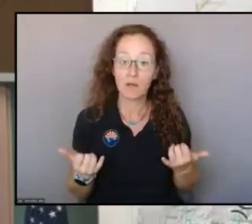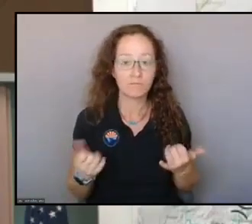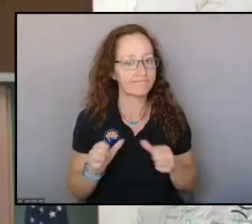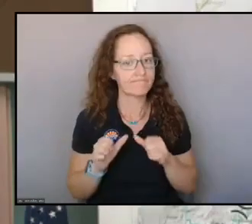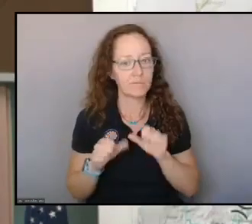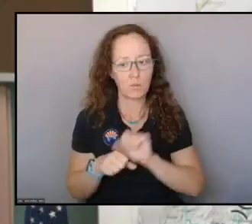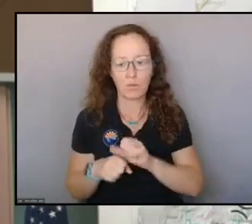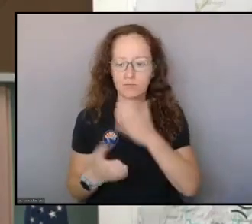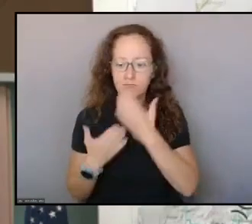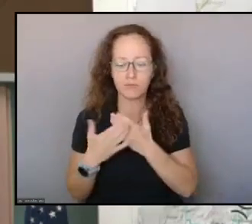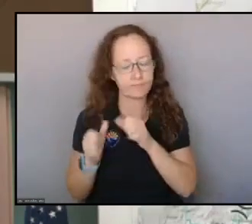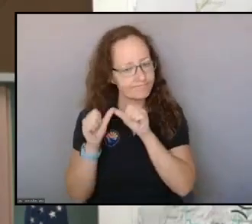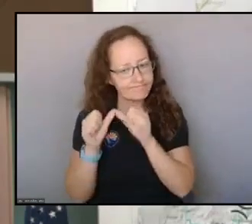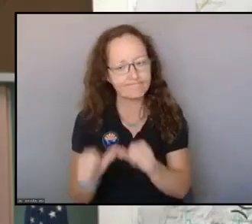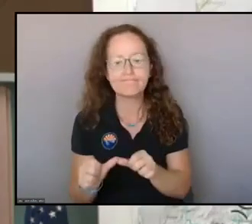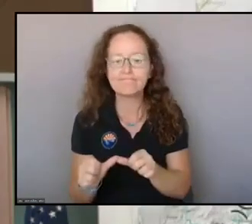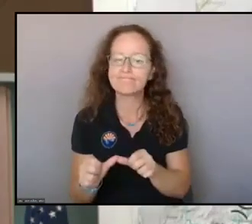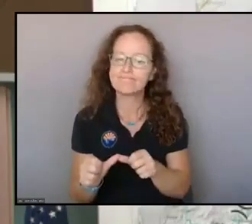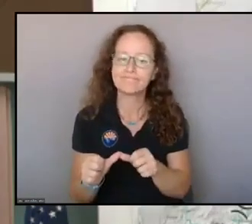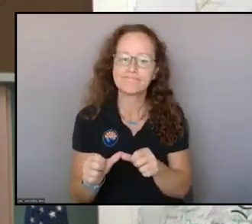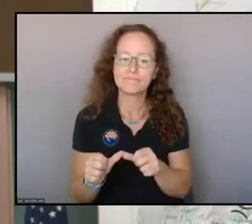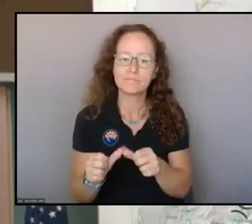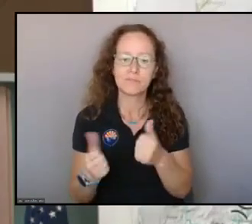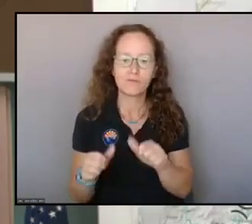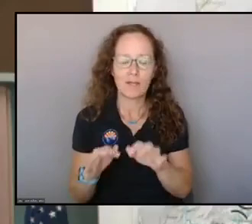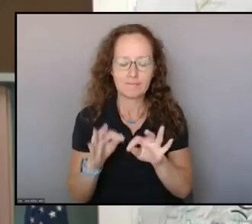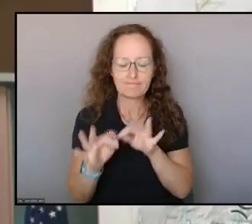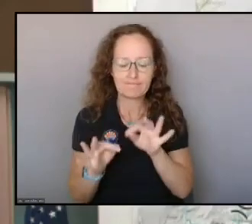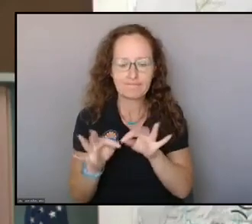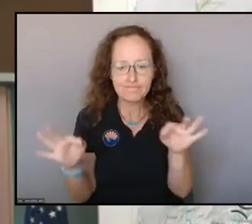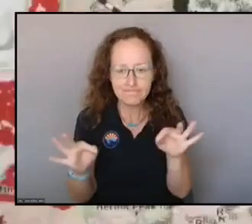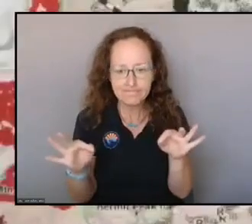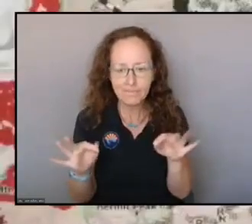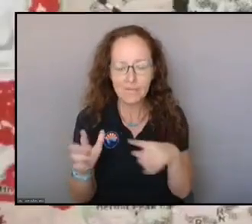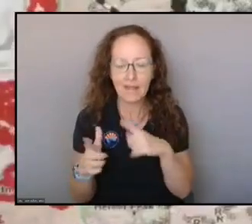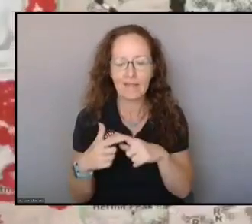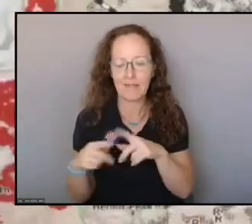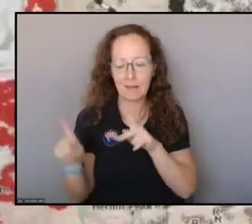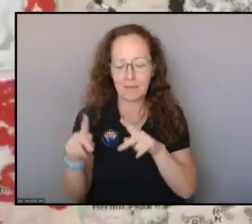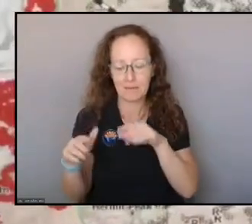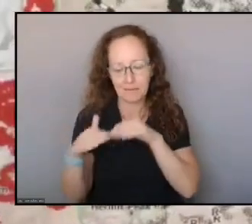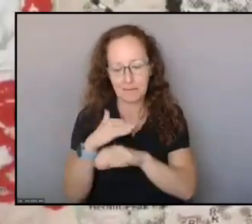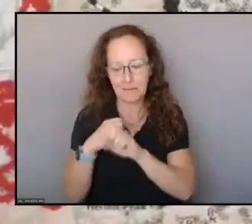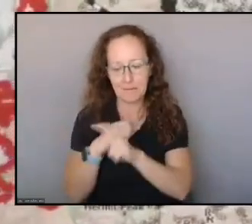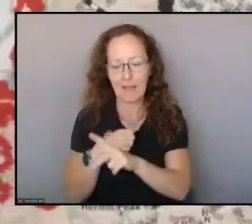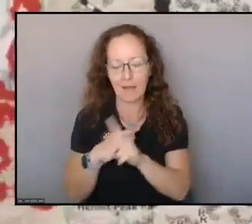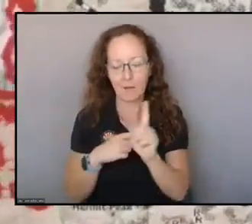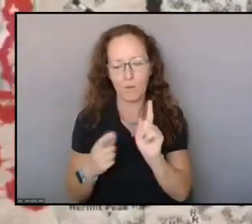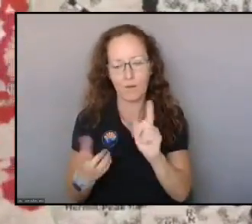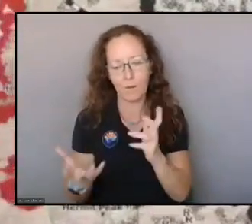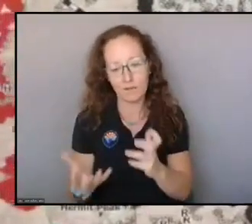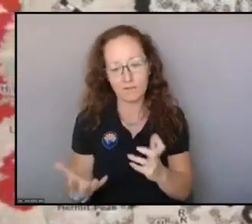TRYING TO GET THINGS BUTTONED UP SO WE CAN GET FOLKS